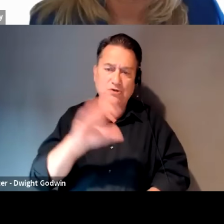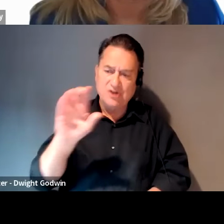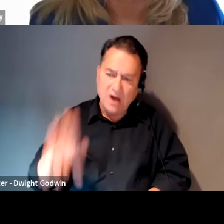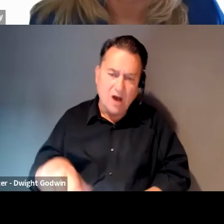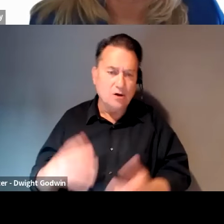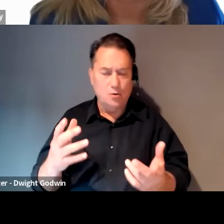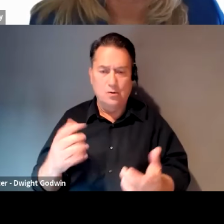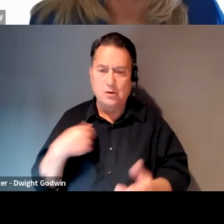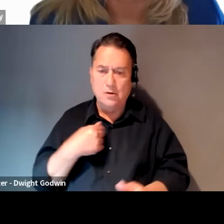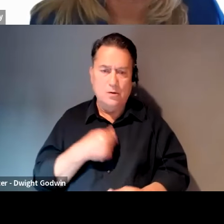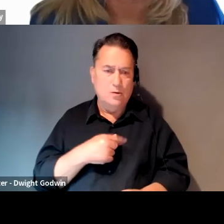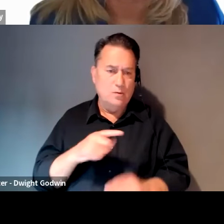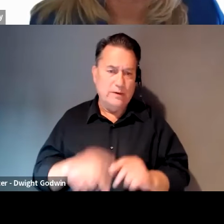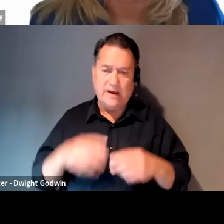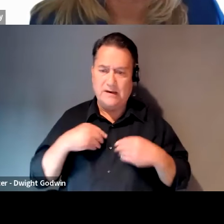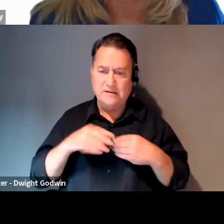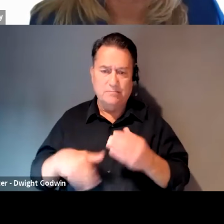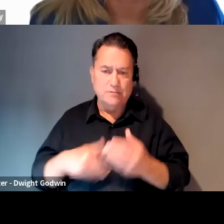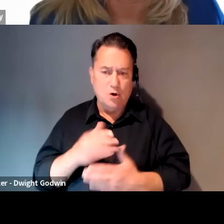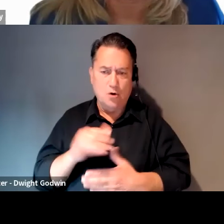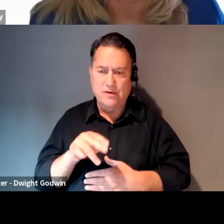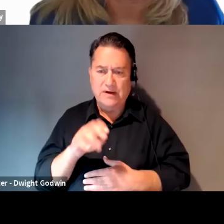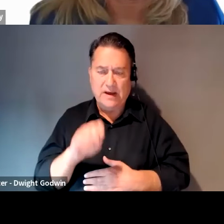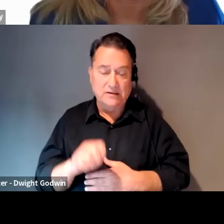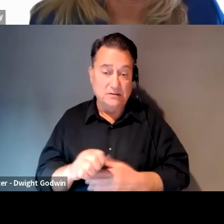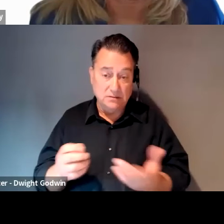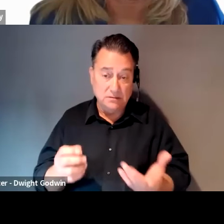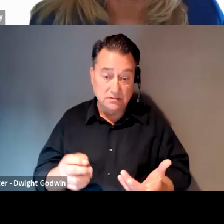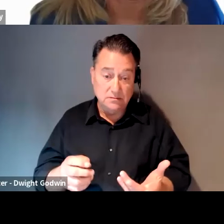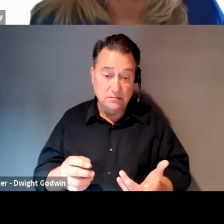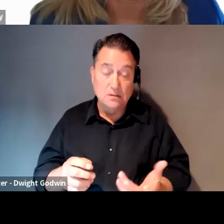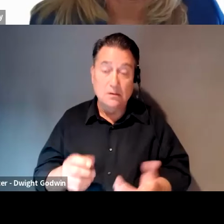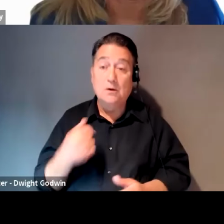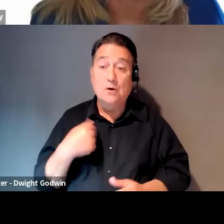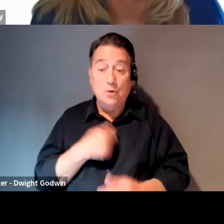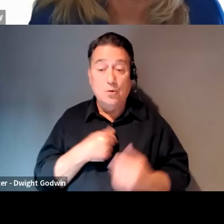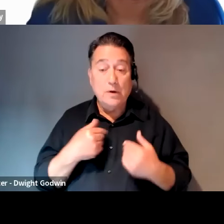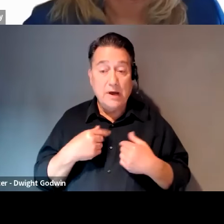we can't begin to take all the cases." Everybody, as Alexis was saying, we have different models, different approaches.